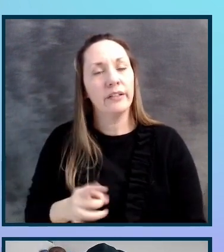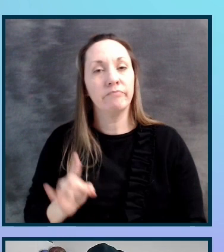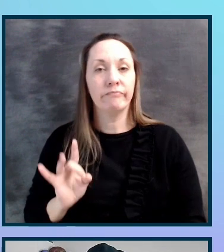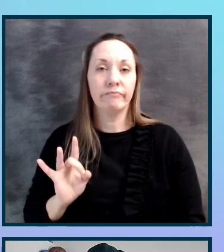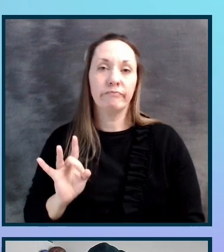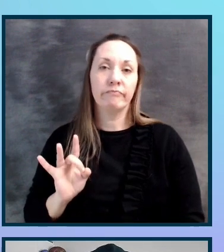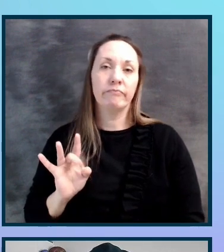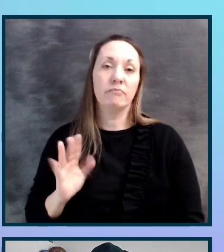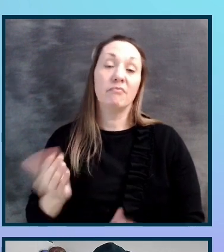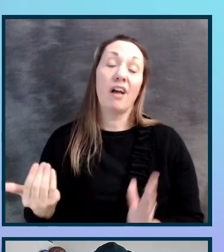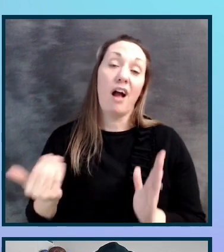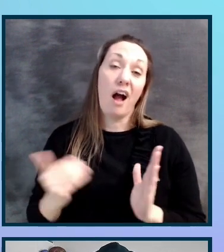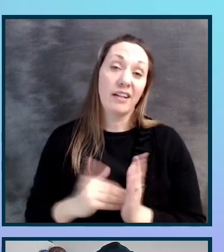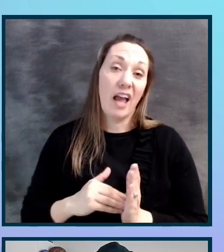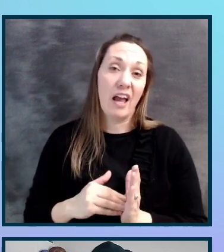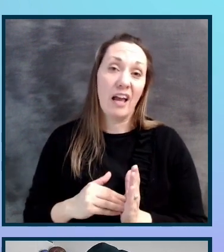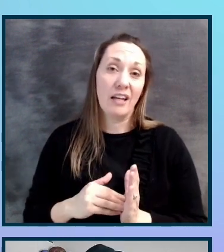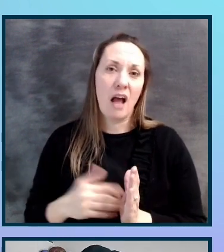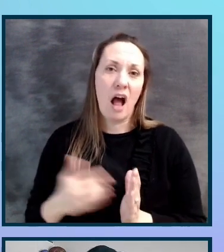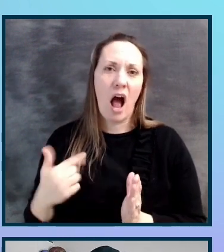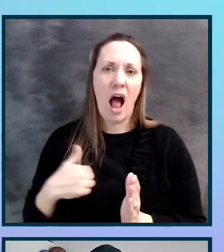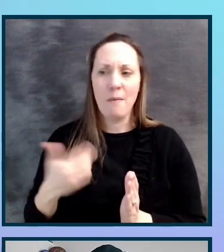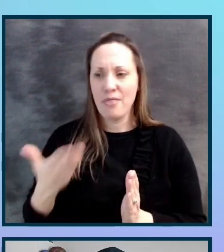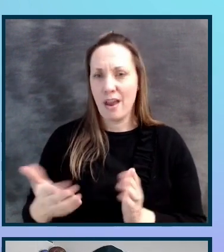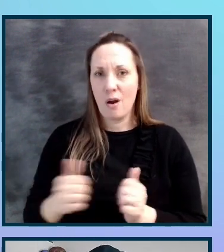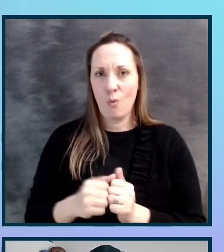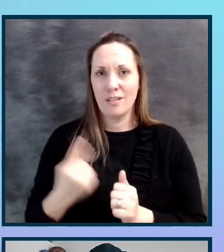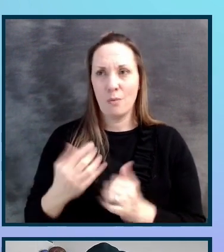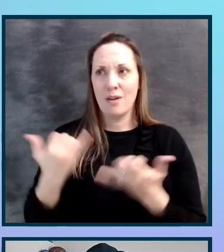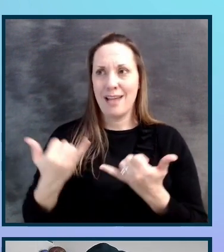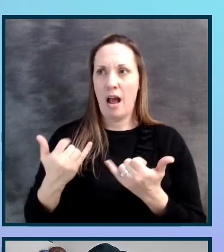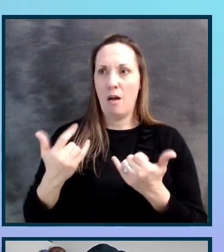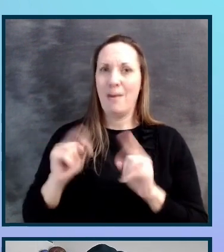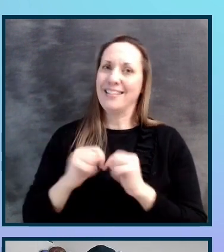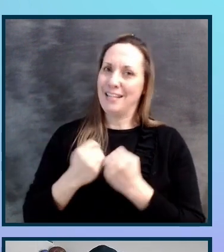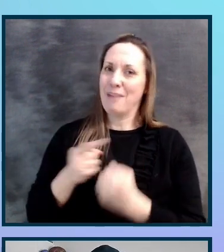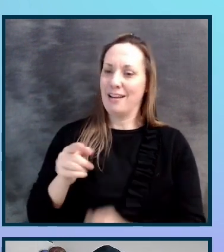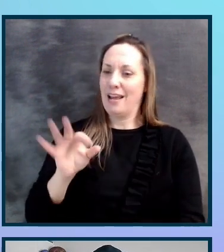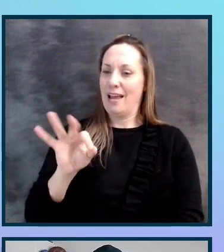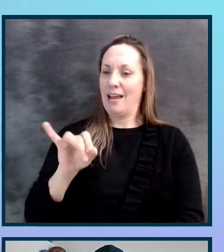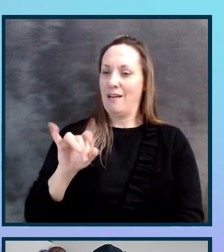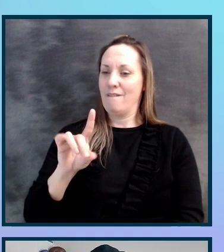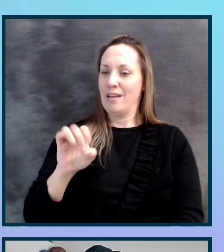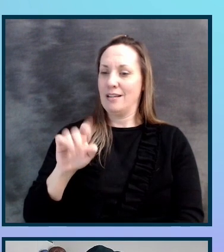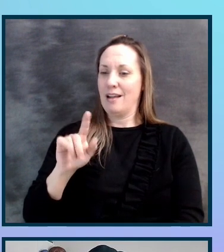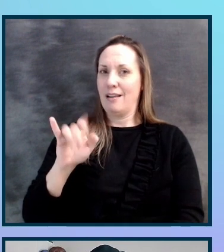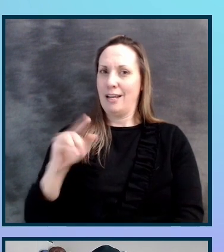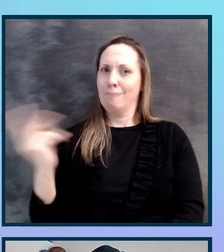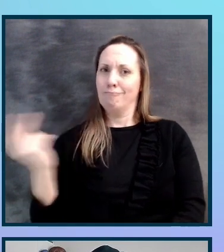And again, I'm sitting there with somebody who is now my teammate at Fidelity, who did the assessment, who said, "Wow, this is bad."